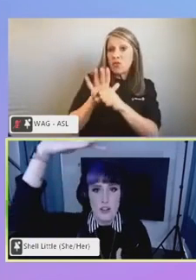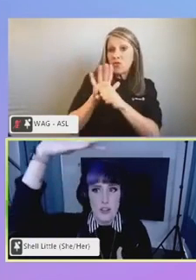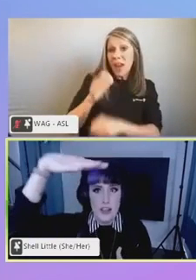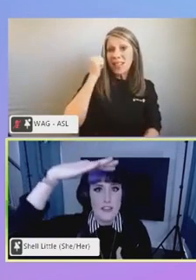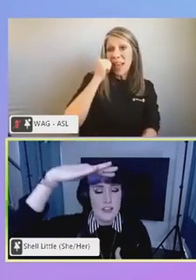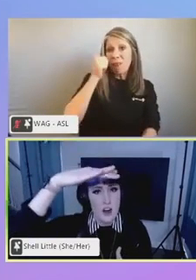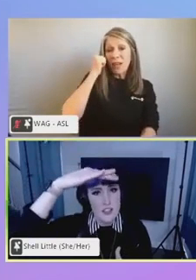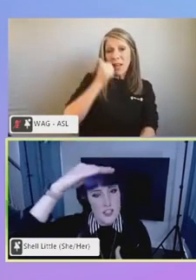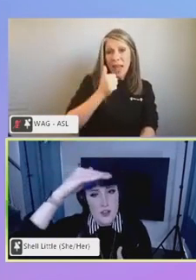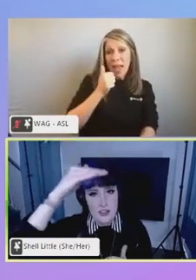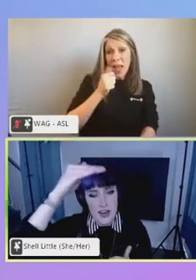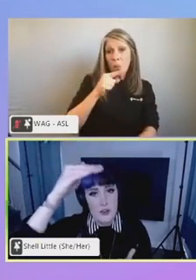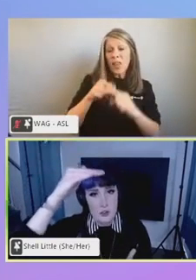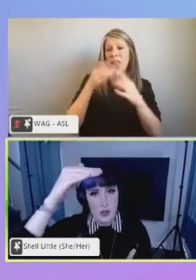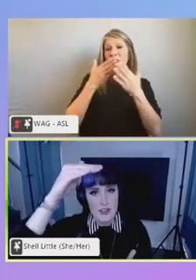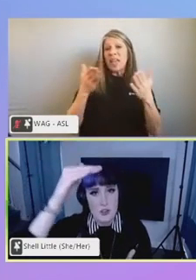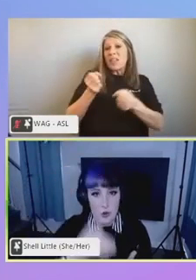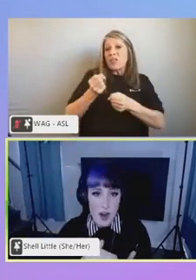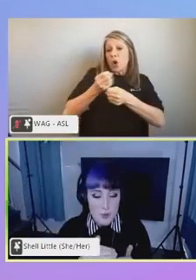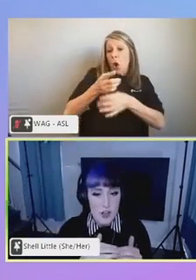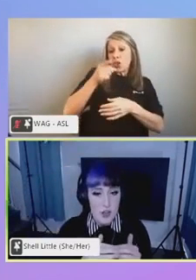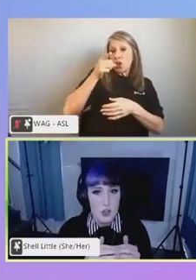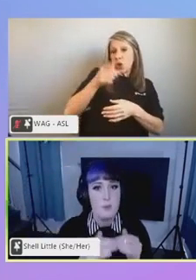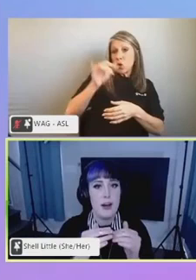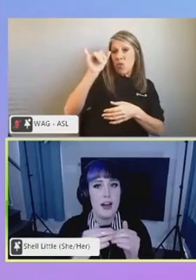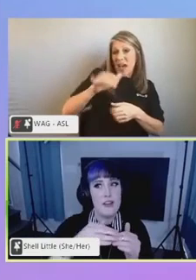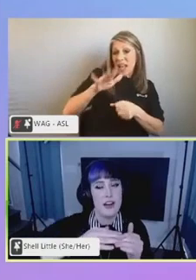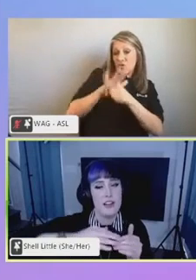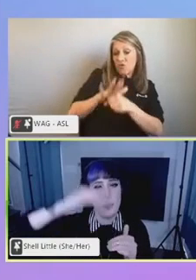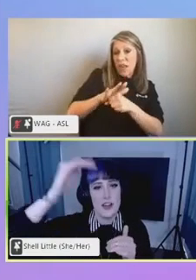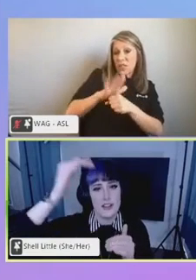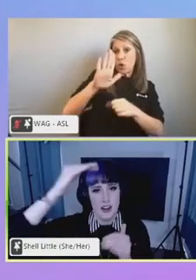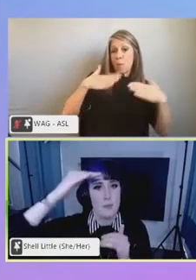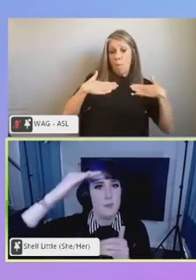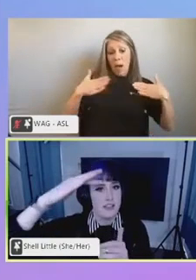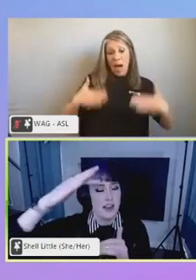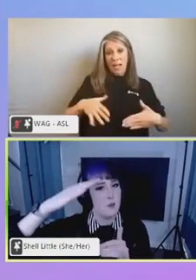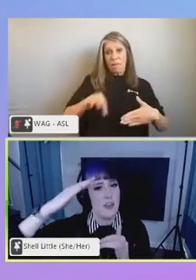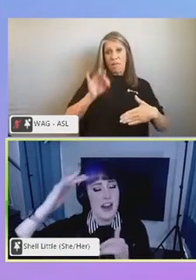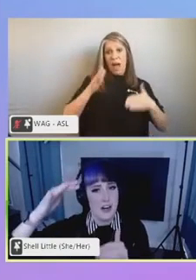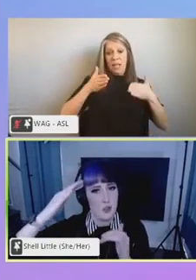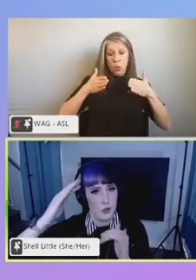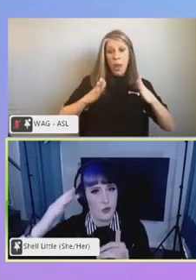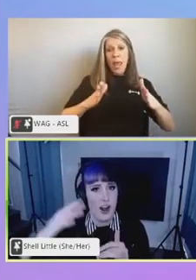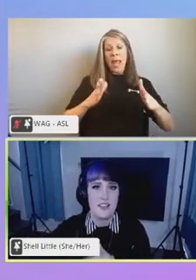left-wing stress and a very irregular stress. And then when you are living at a time of stress, every single day